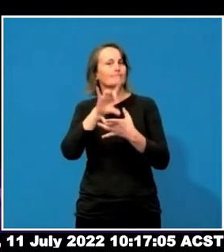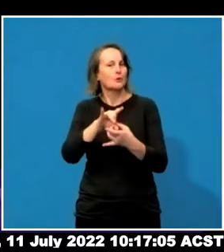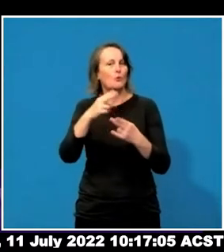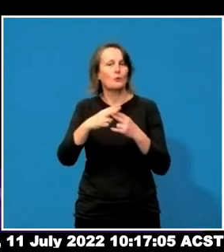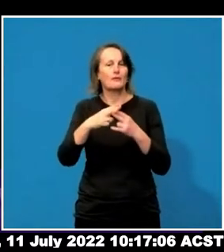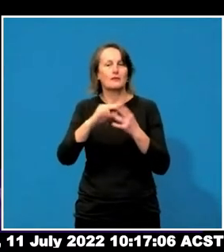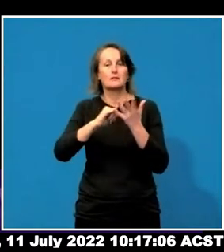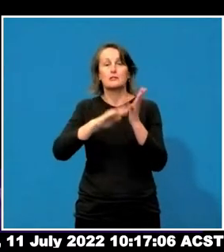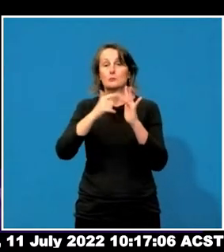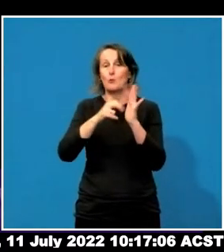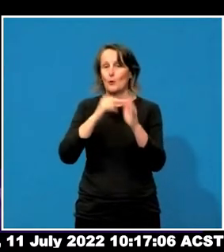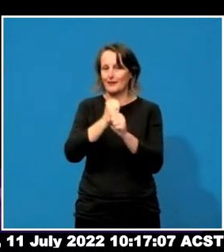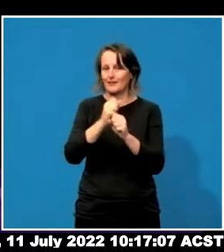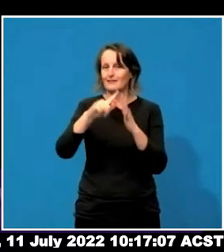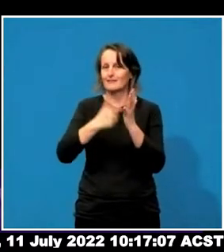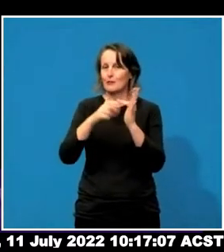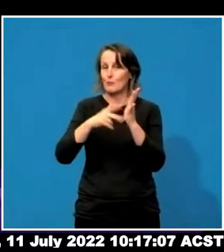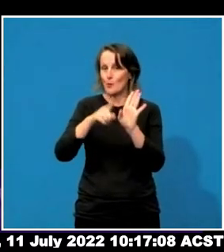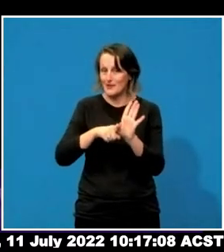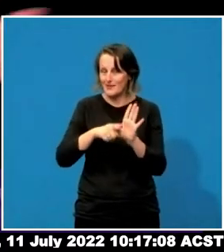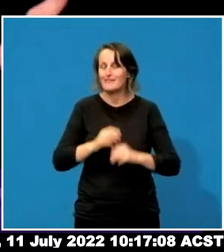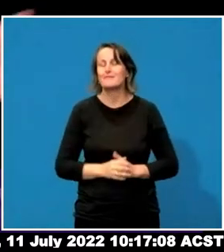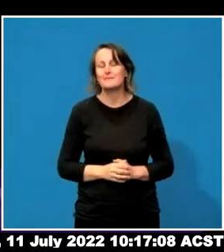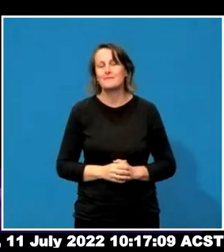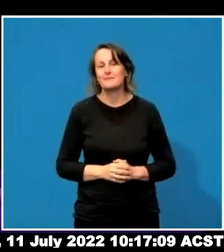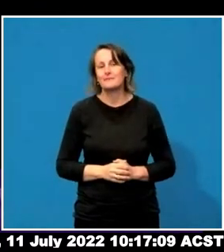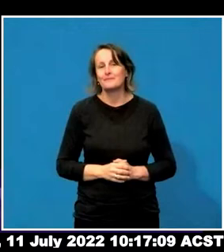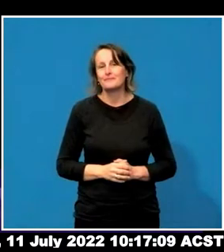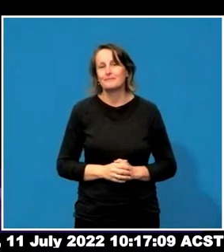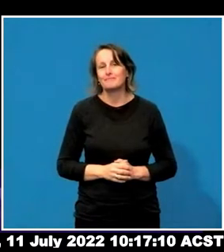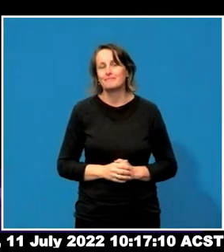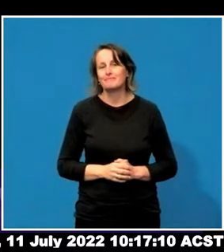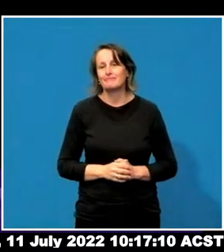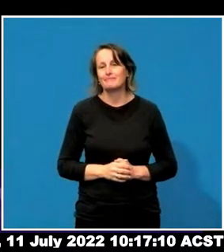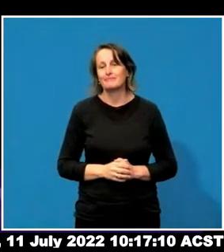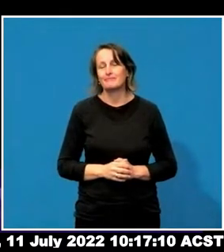Can I also take this opportunity to acknowledge Commissioner Andrea Mason, OAM,